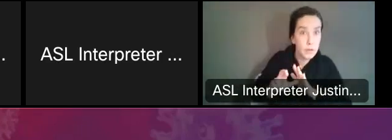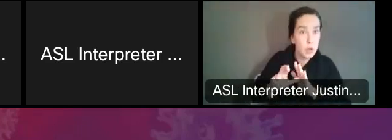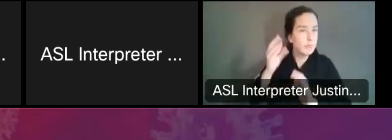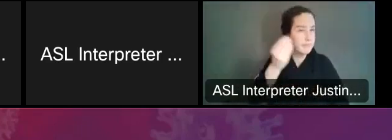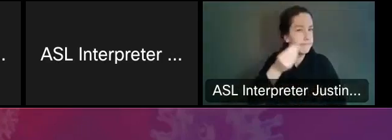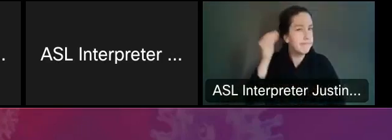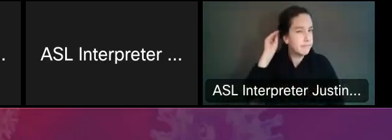questions